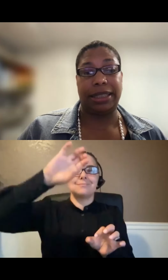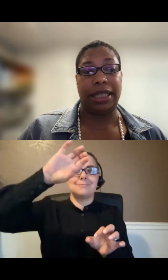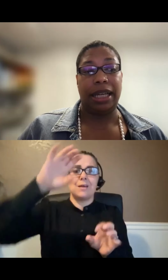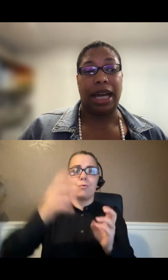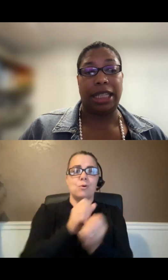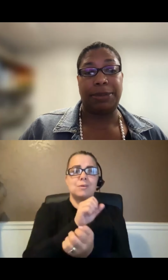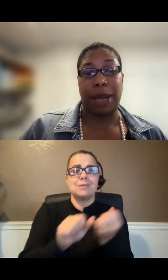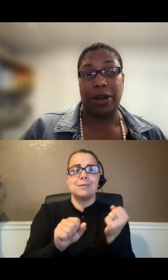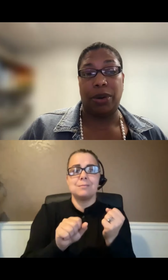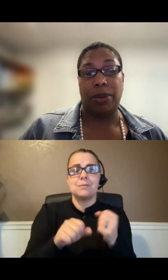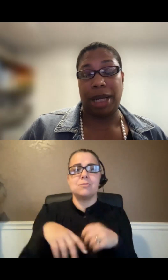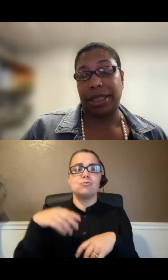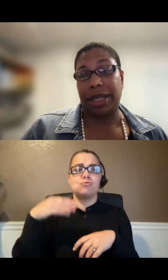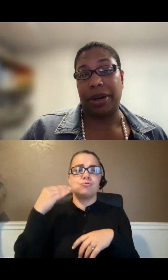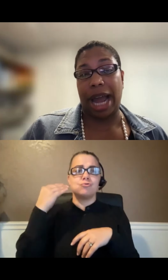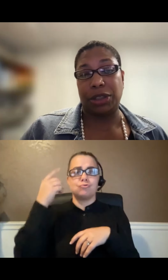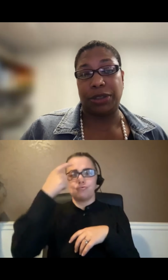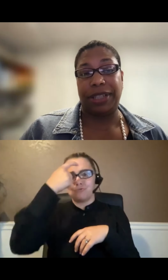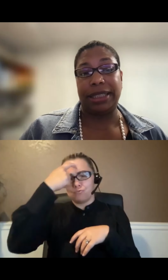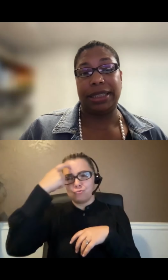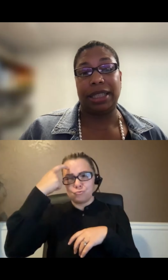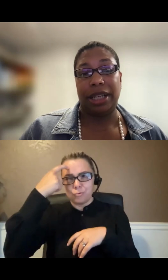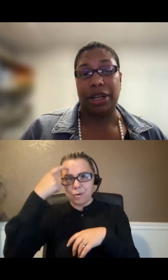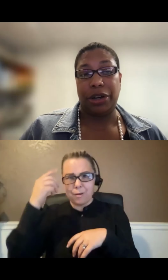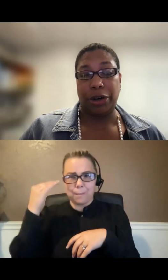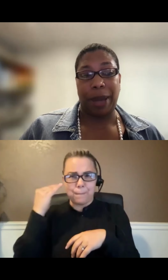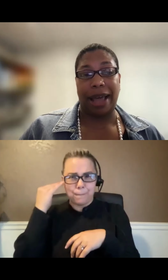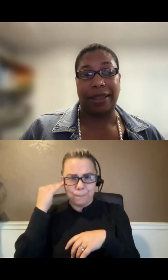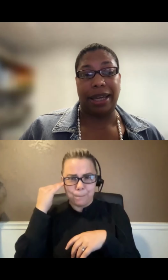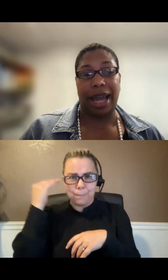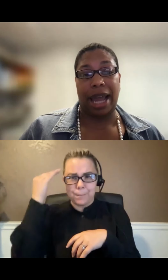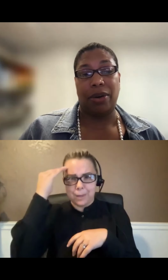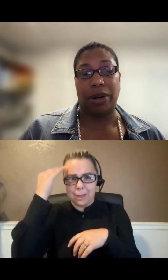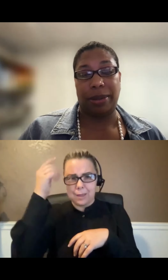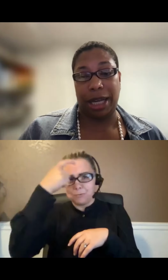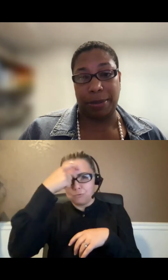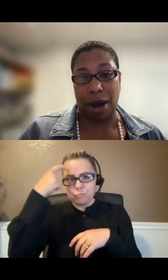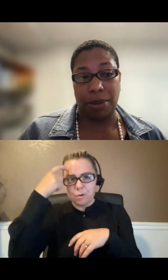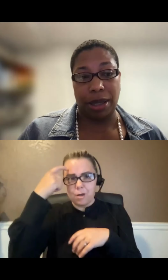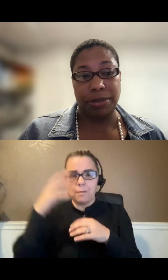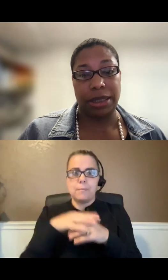spinal muscular atrophy's, neuropathy, and orthopedic problems.